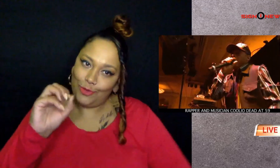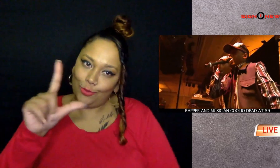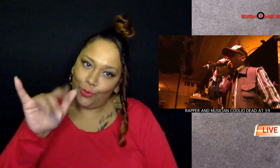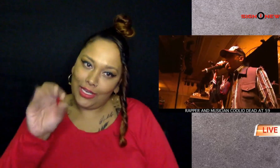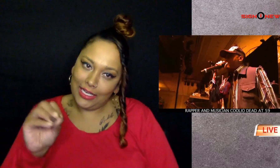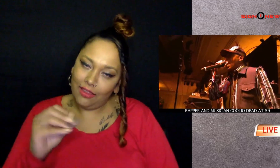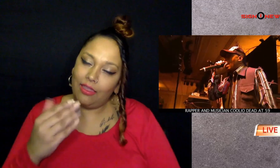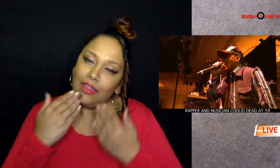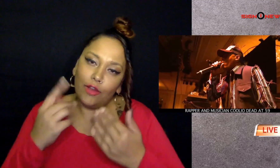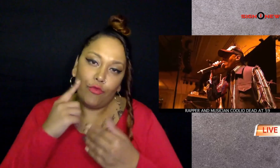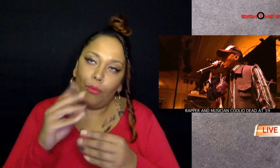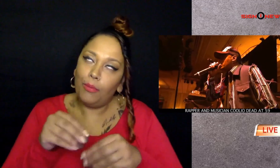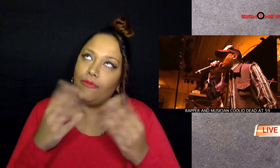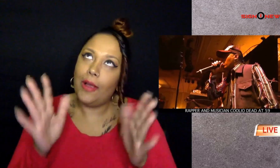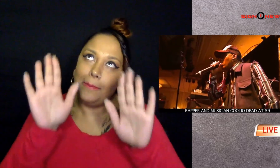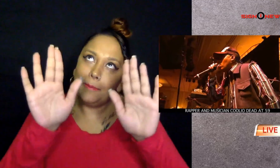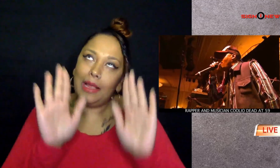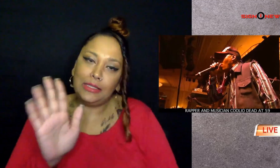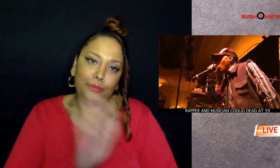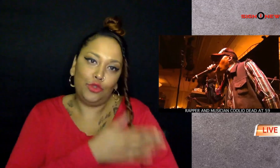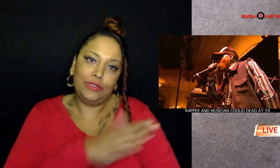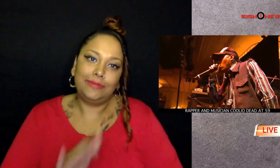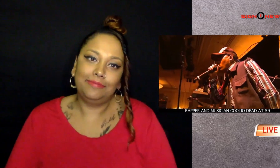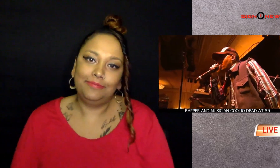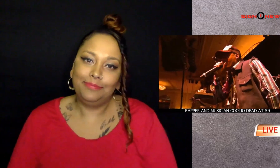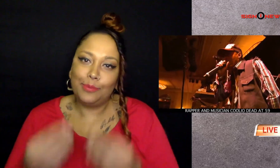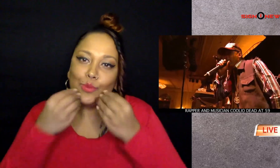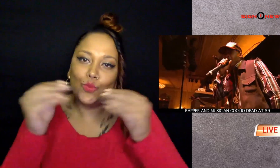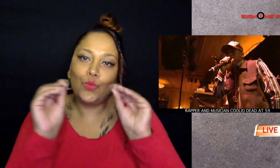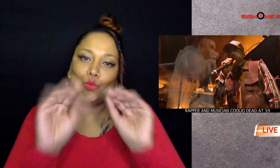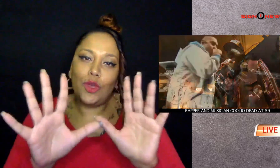love you Coolio thank you so much for providing such amazing music